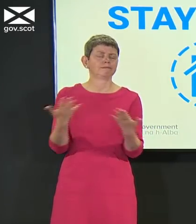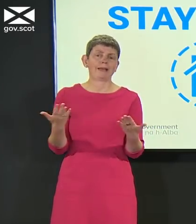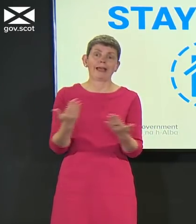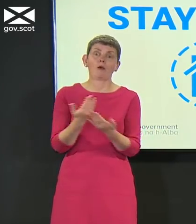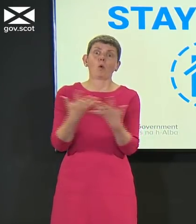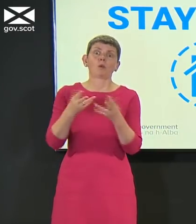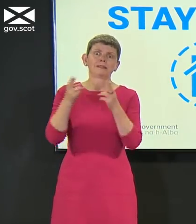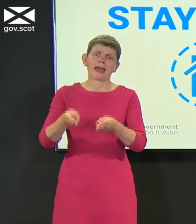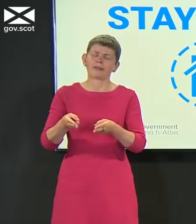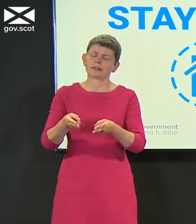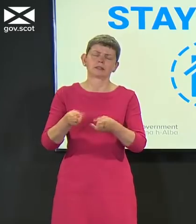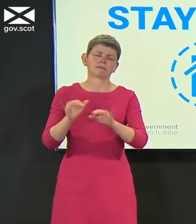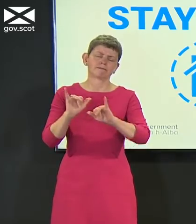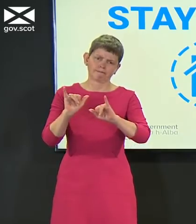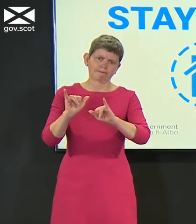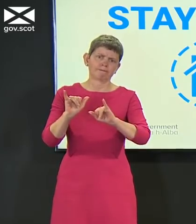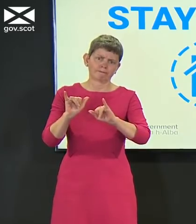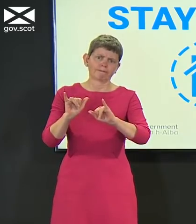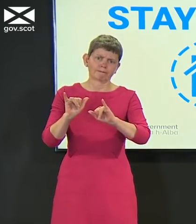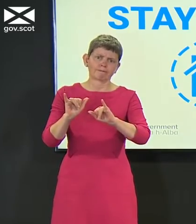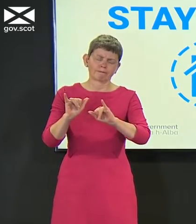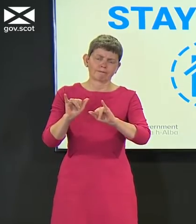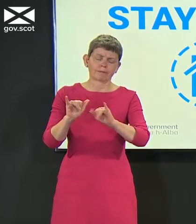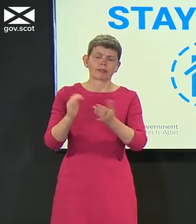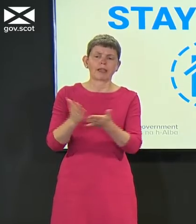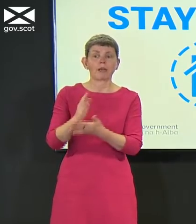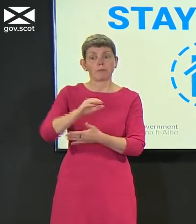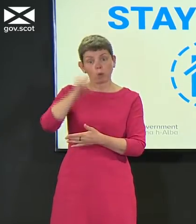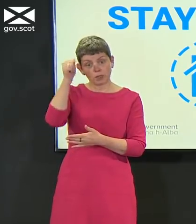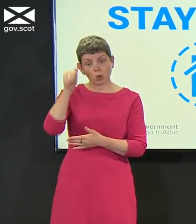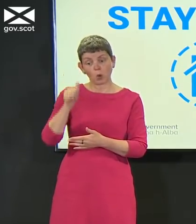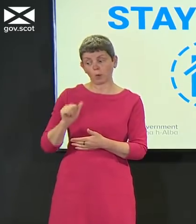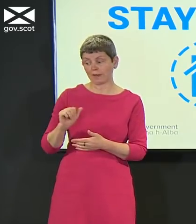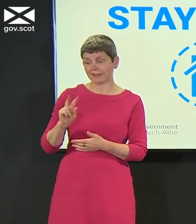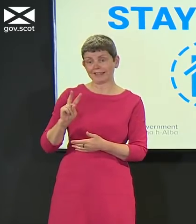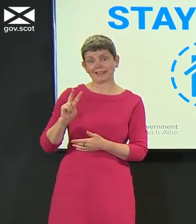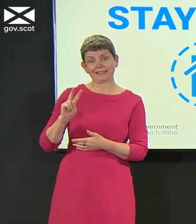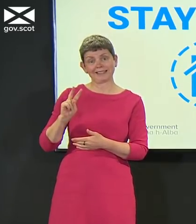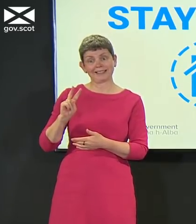have experienced deaths and care homes have been significantly lower than in the first because we